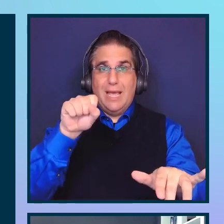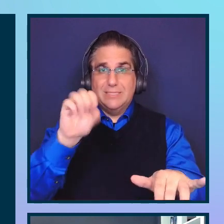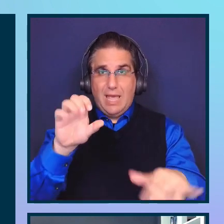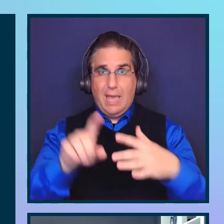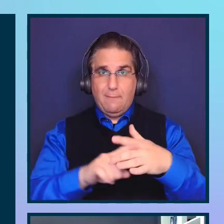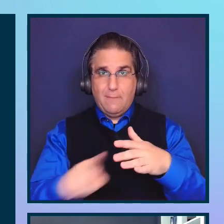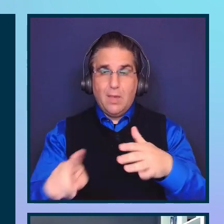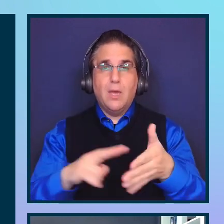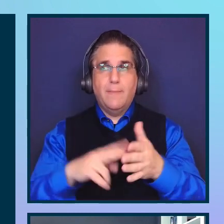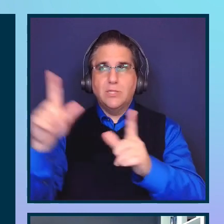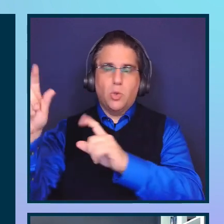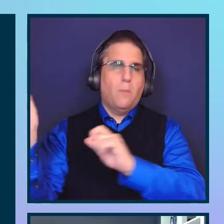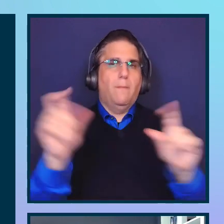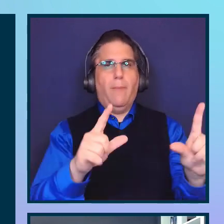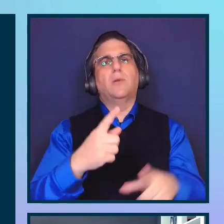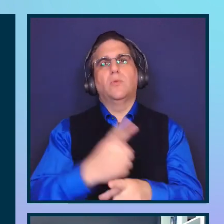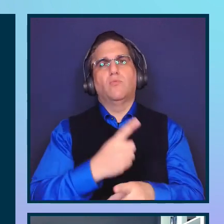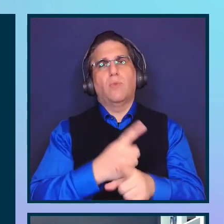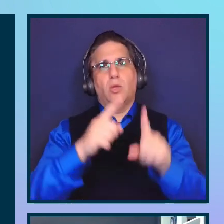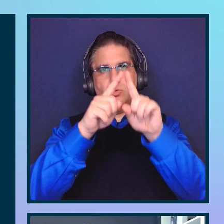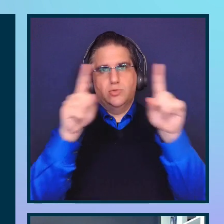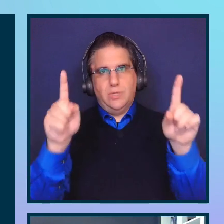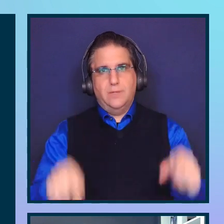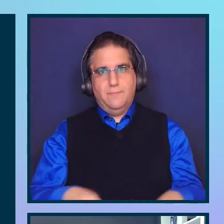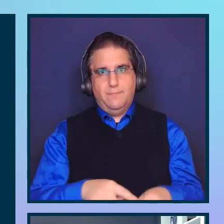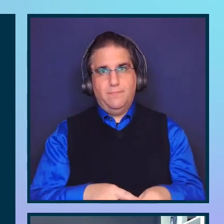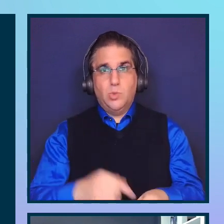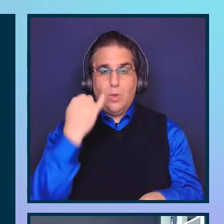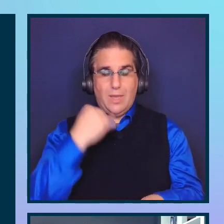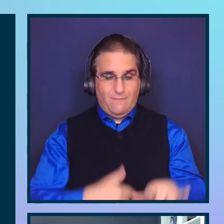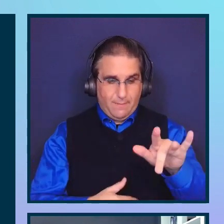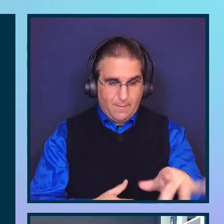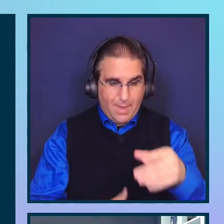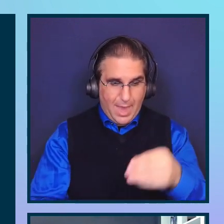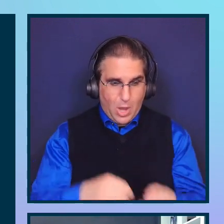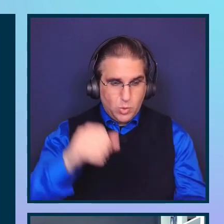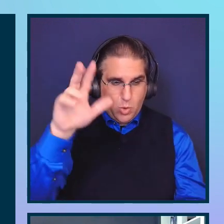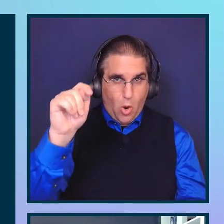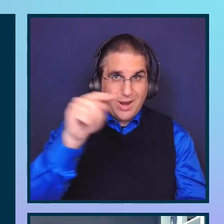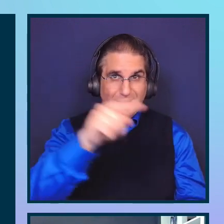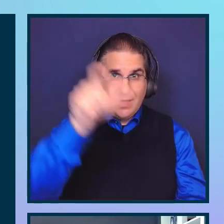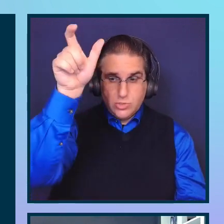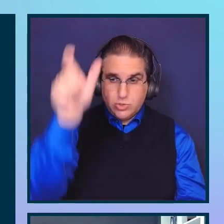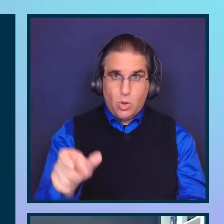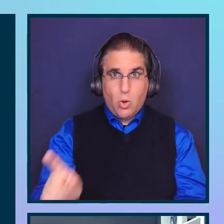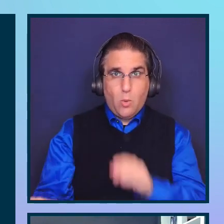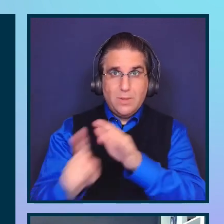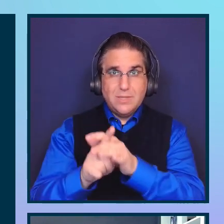So what this means is when you're clicking add to cart, you show the mini cart. When you close that mini cart, the focus should go back to where you were before.